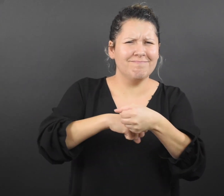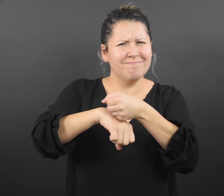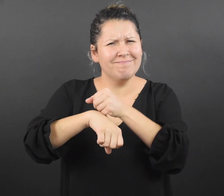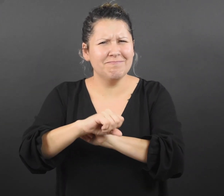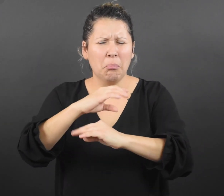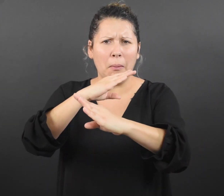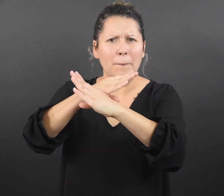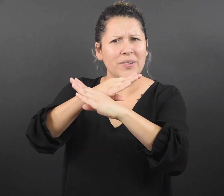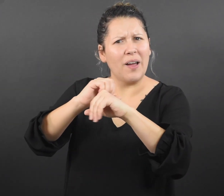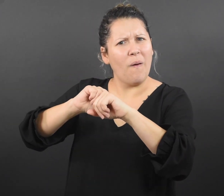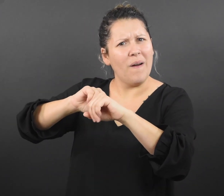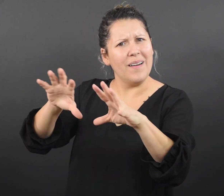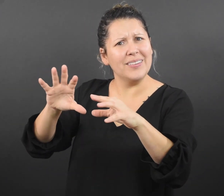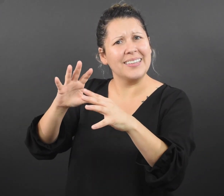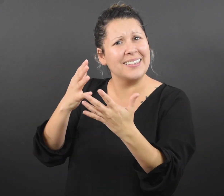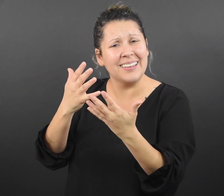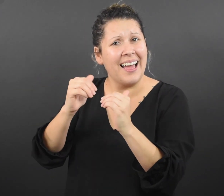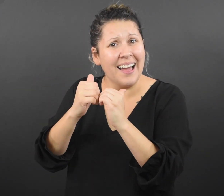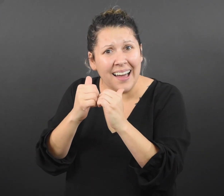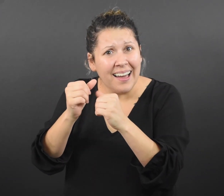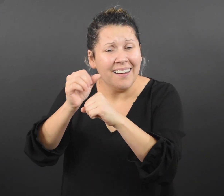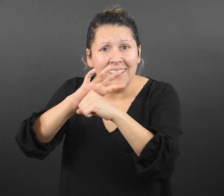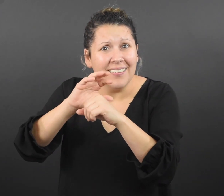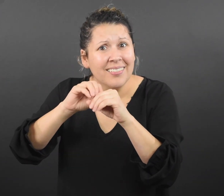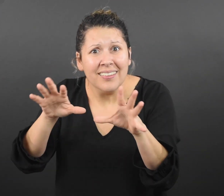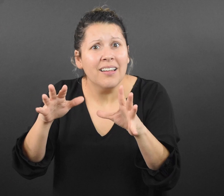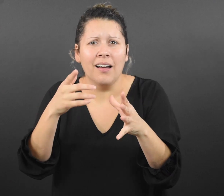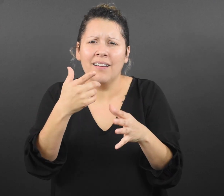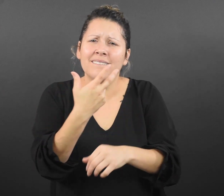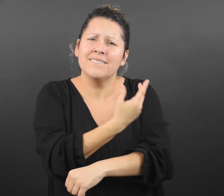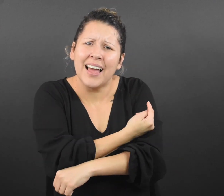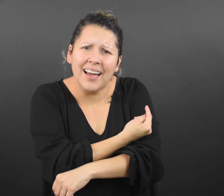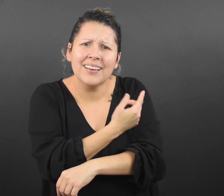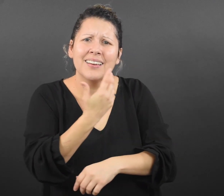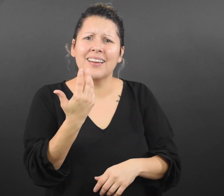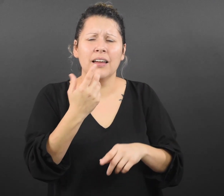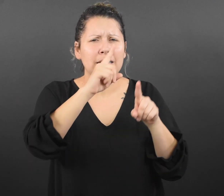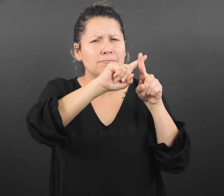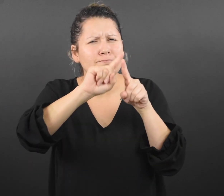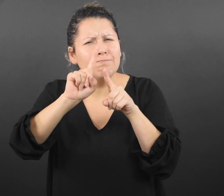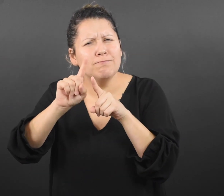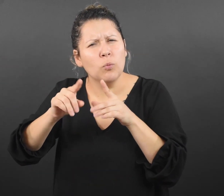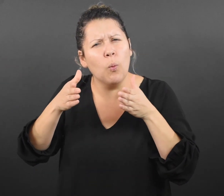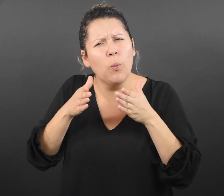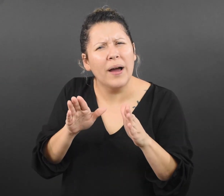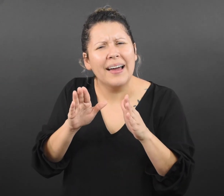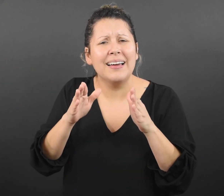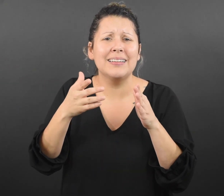by getting vaccinated and using the other layers of mitigation such as masking so that we have the